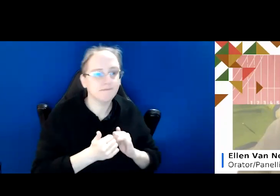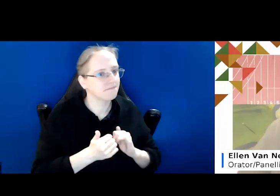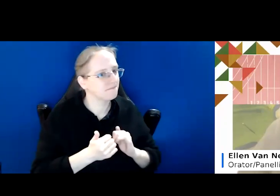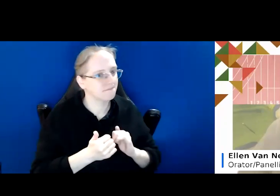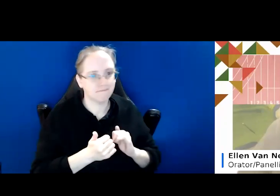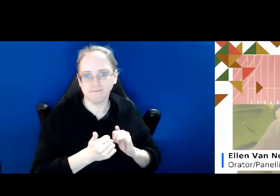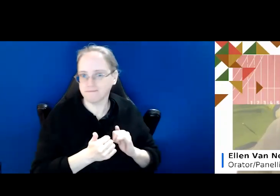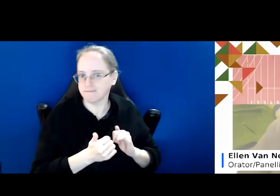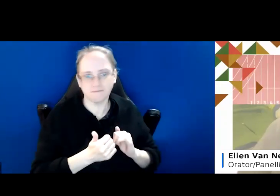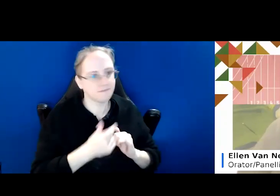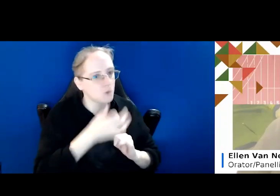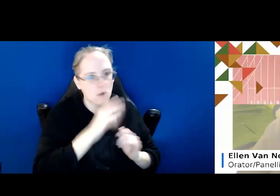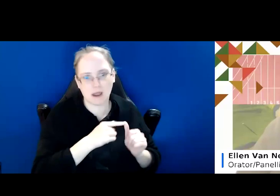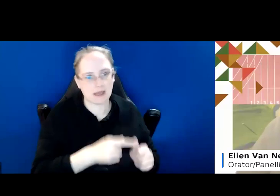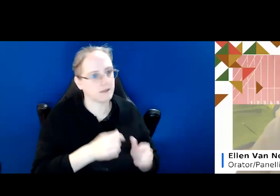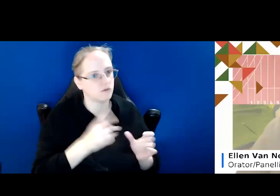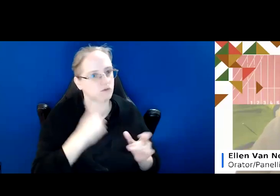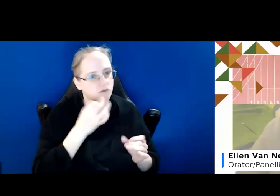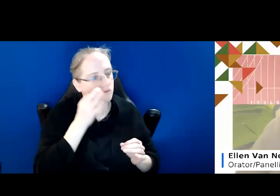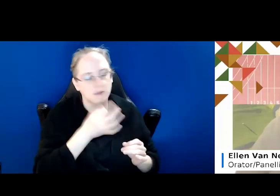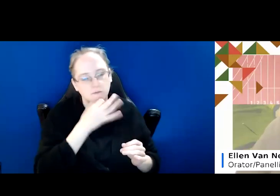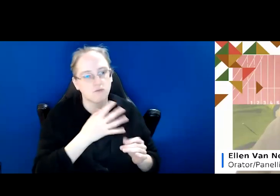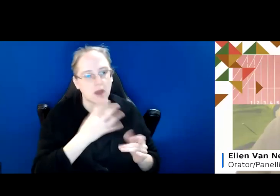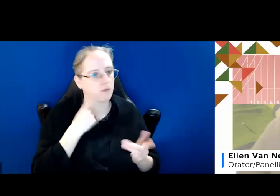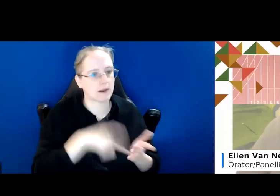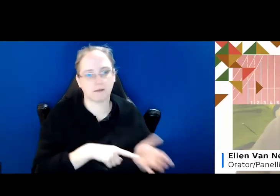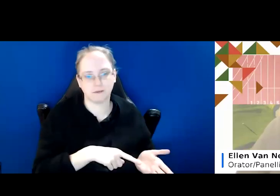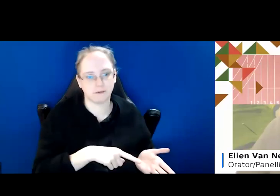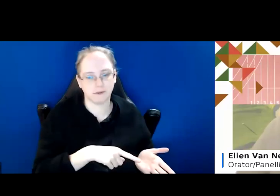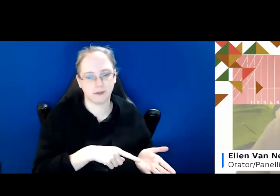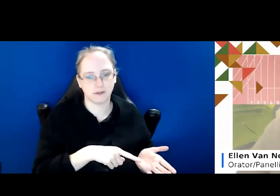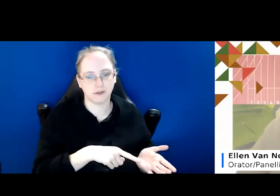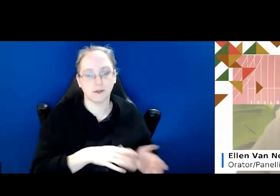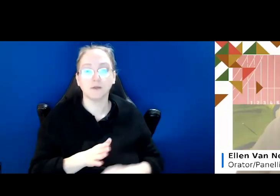It is 2004. I am also 14.